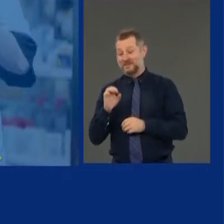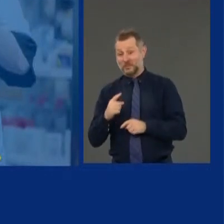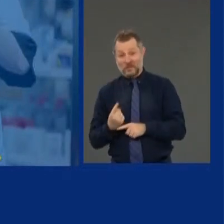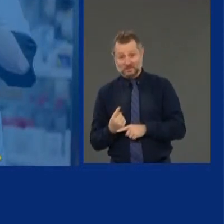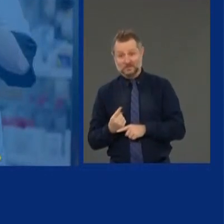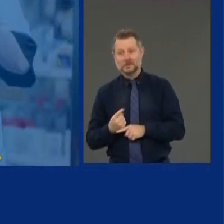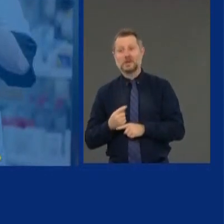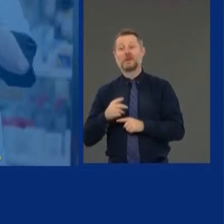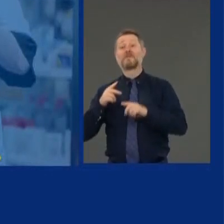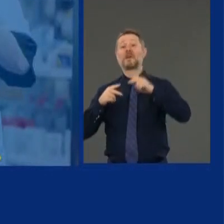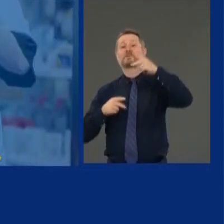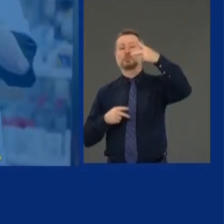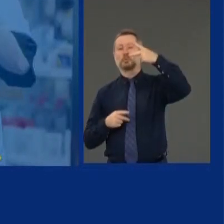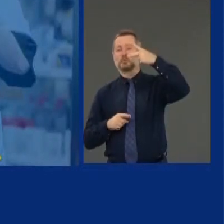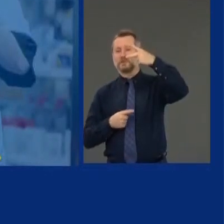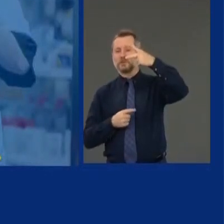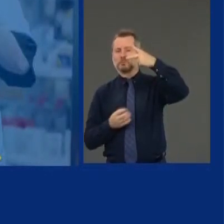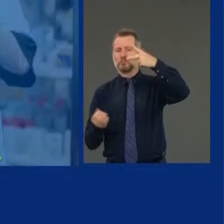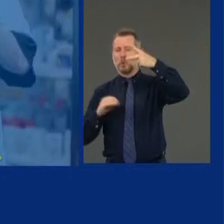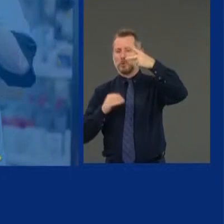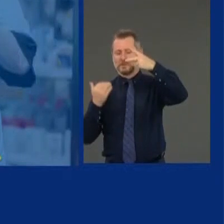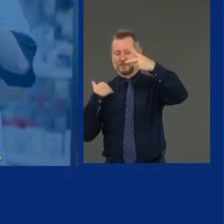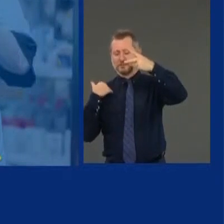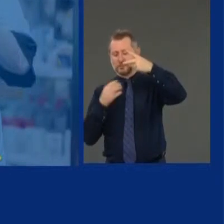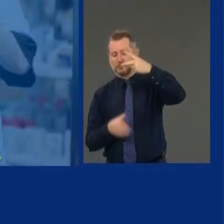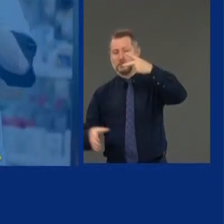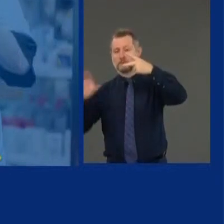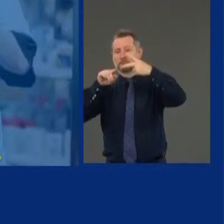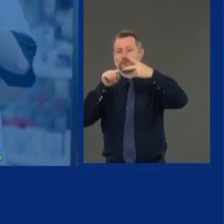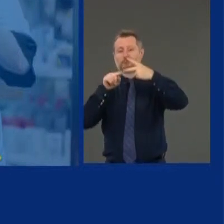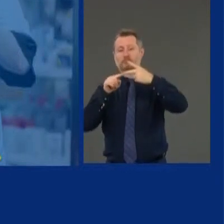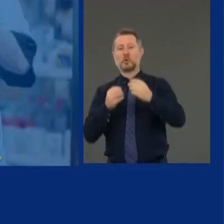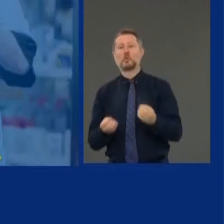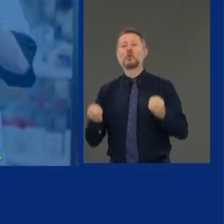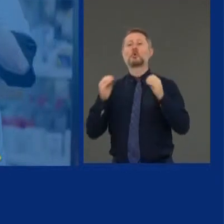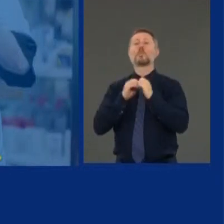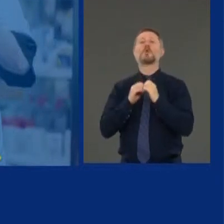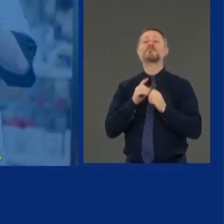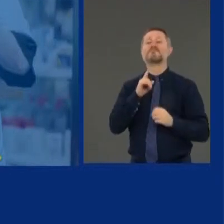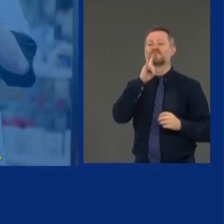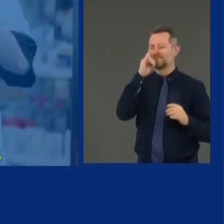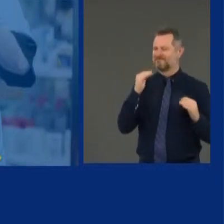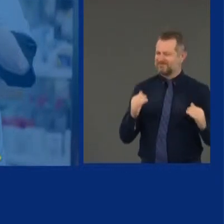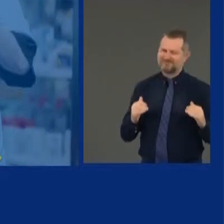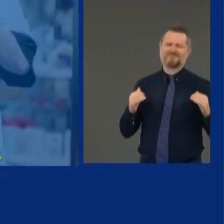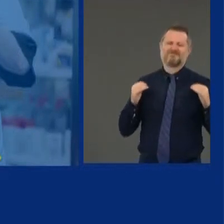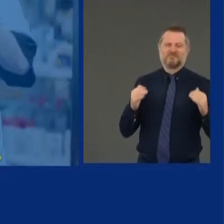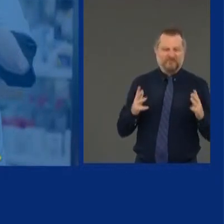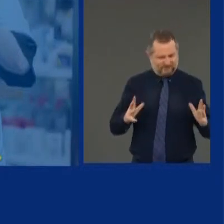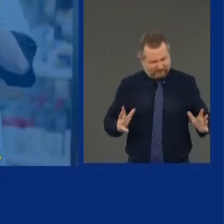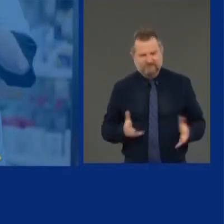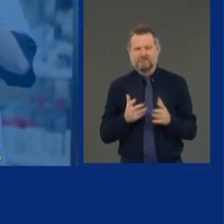THE ROLE FOR LOCAL GOVERNMENTS, THE RESPONSIBILITY HAS BEEN GOING UP. EVERY TIME YOU HIT A NEW PHASE, THEY HAVE TO HAVE MORE